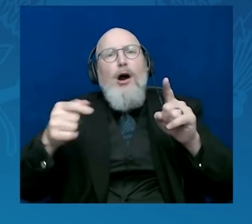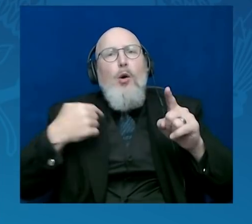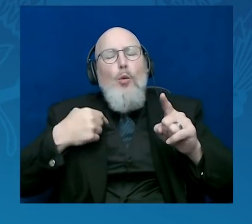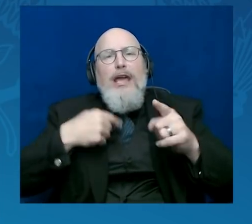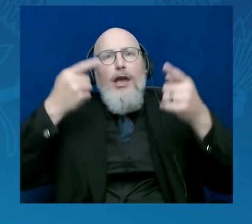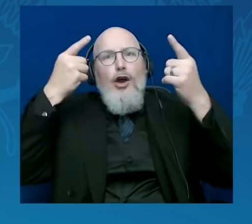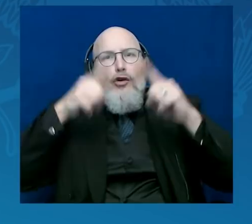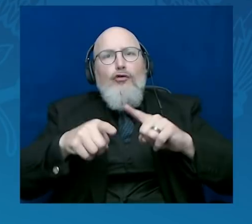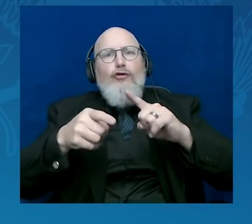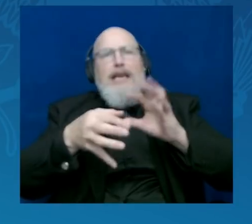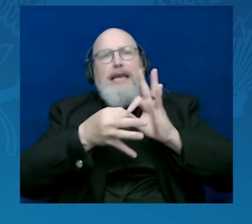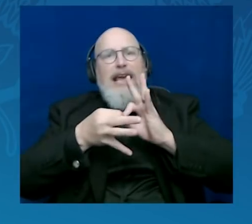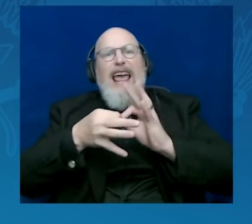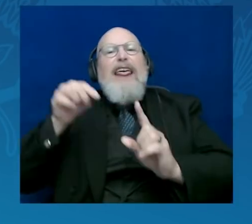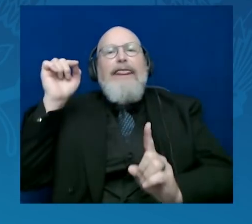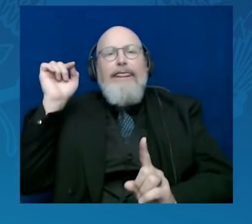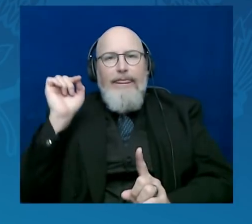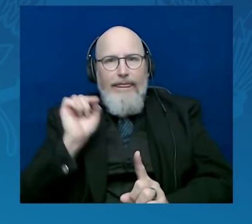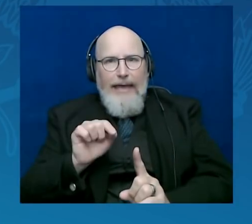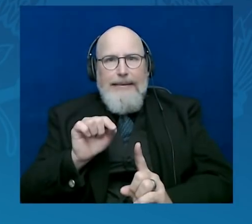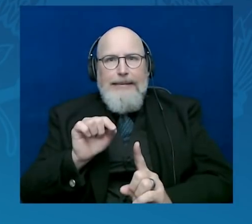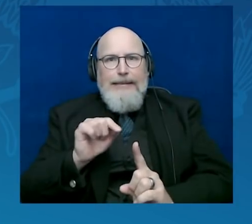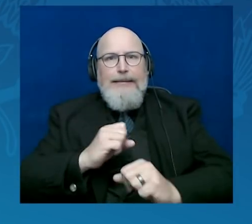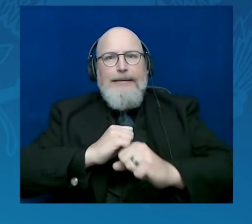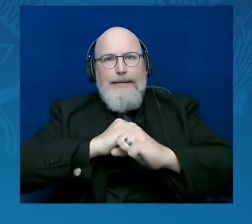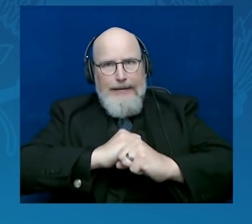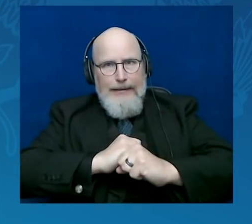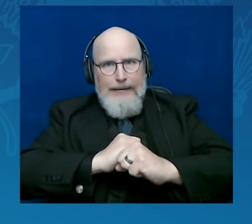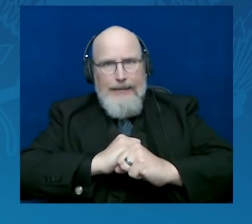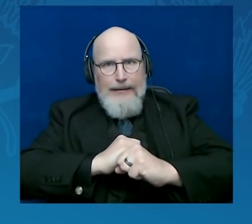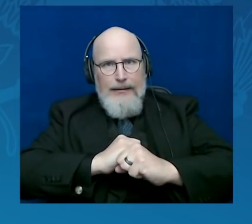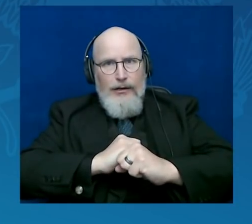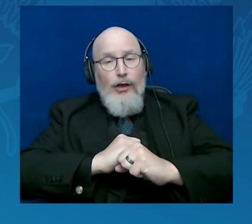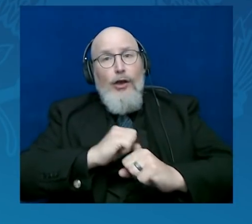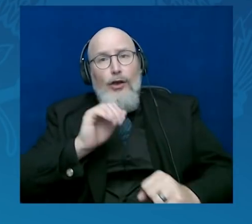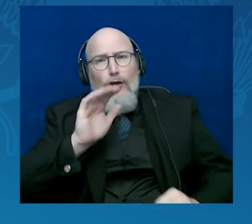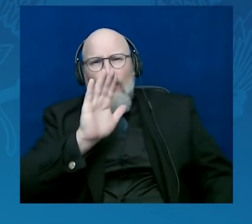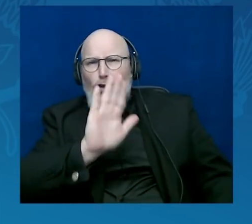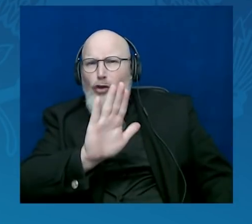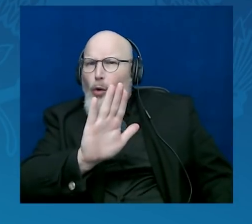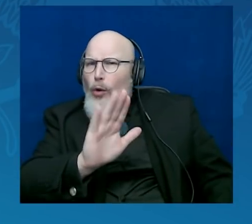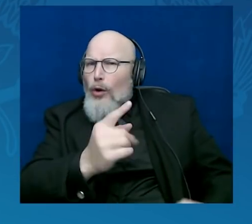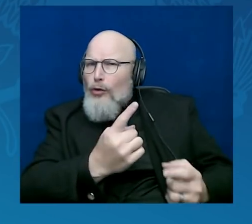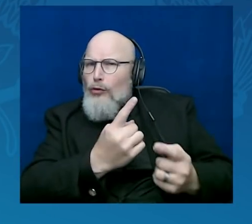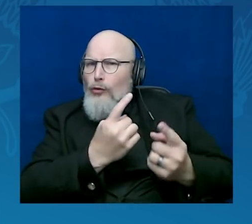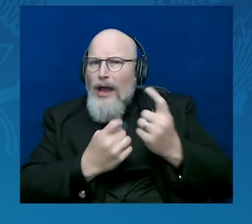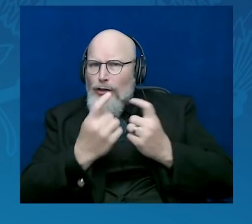really does demand the importance of --